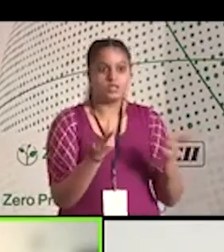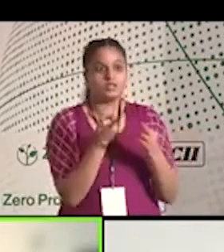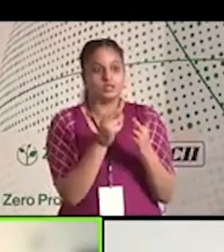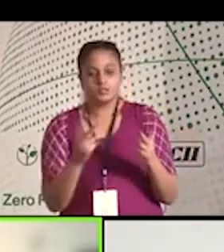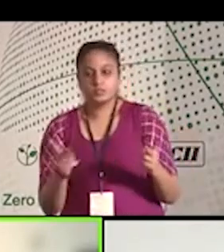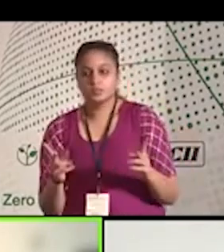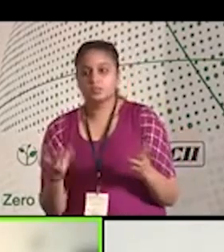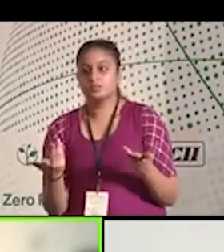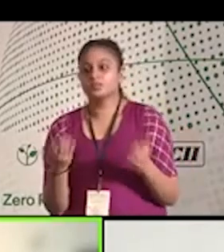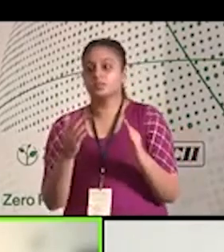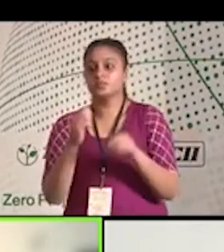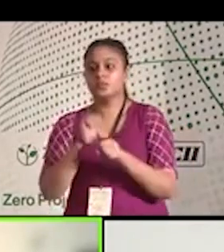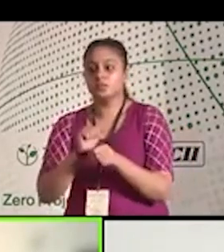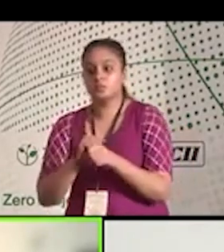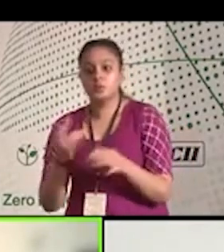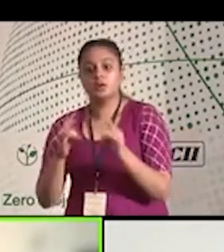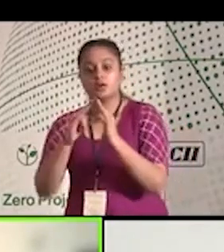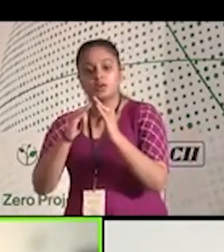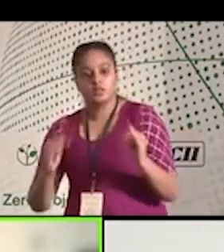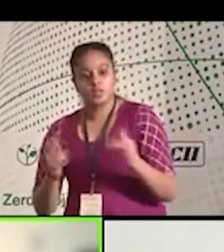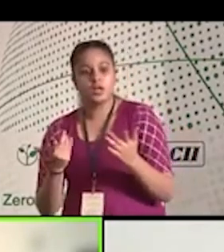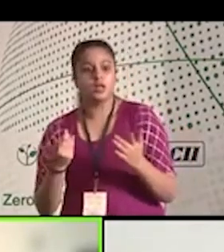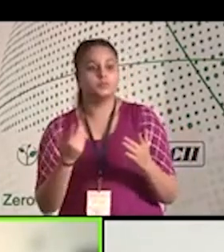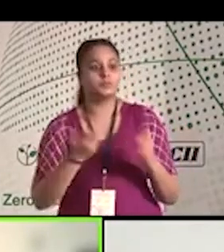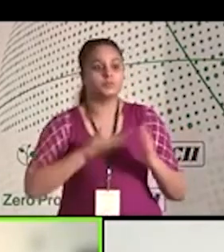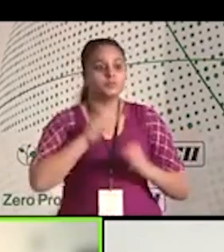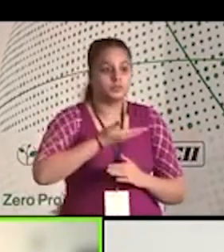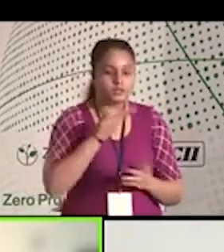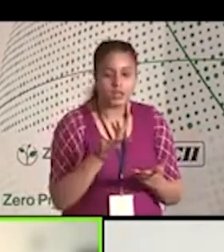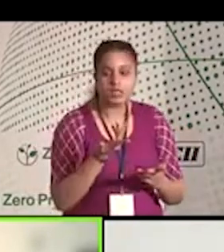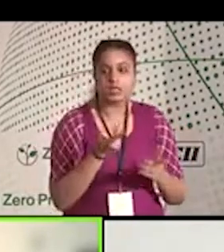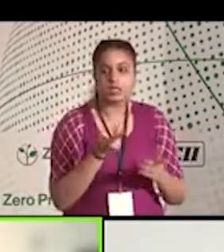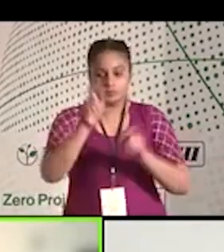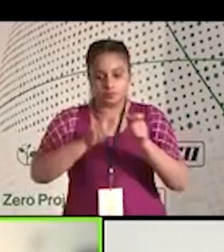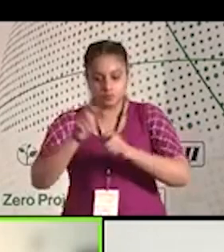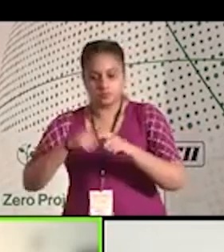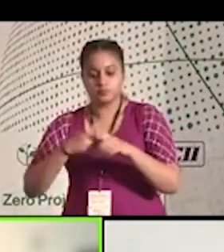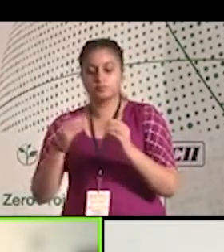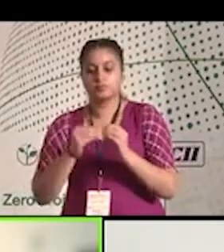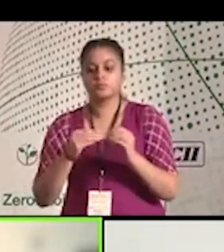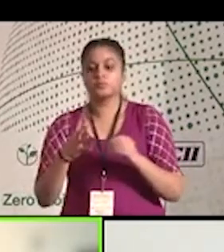And one of them is targeted recruitment drives the spot interviews that you have mentioned.